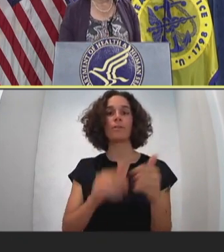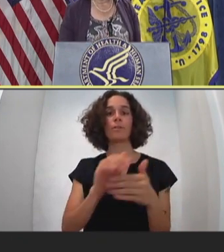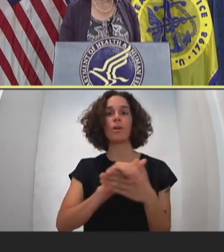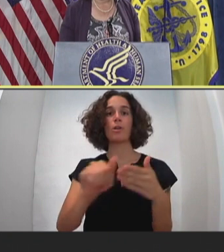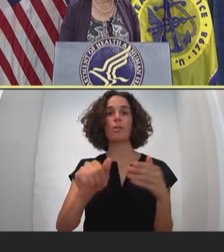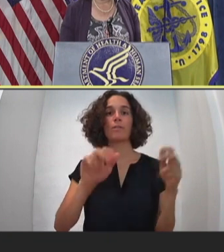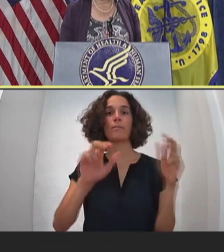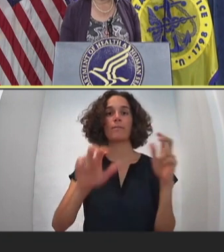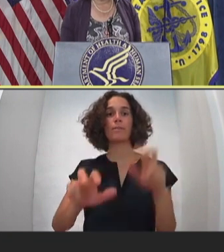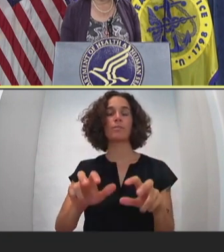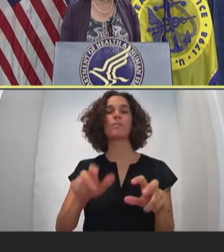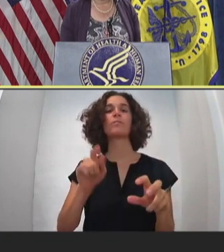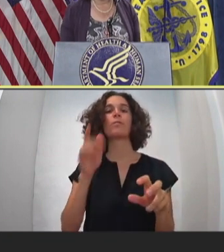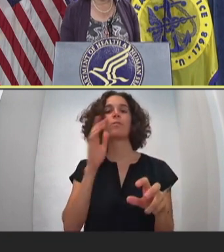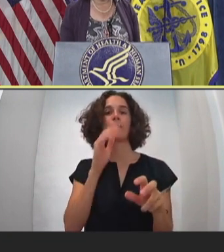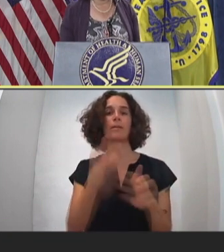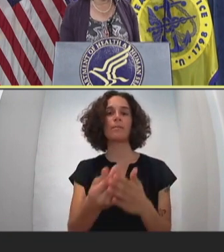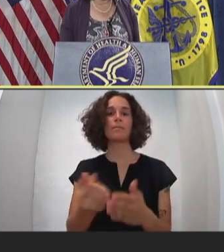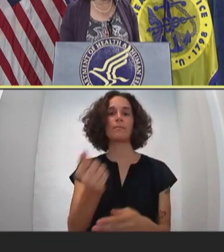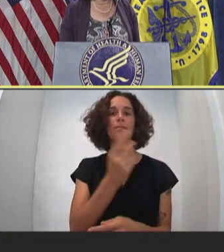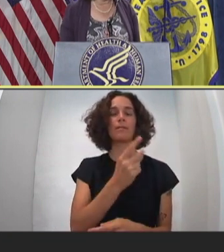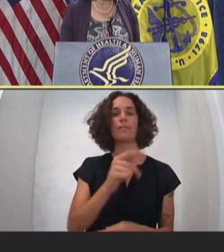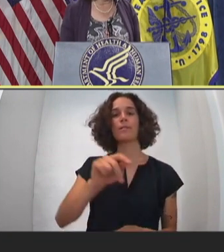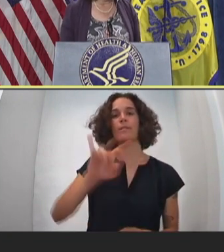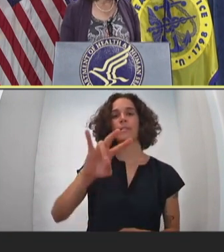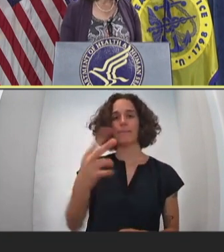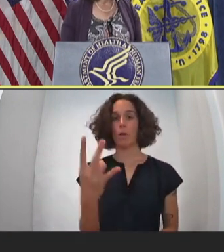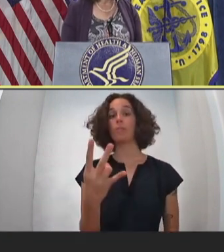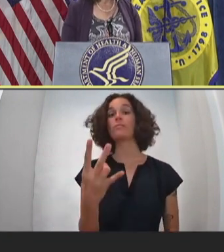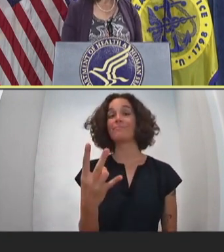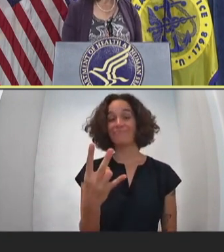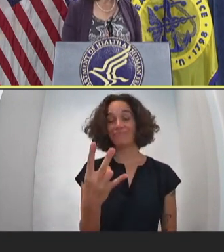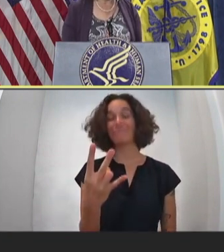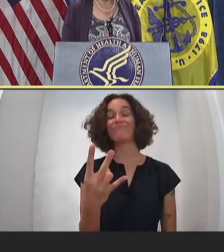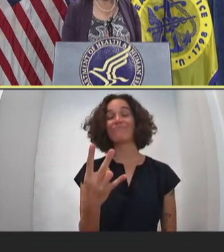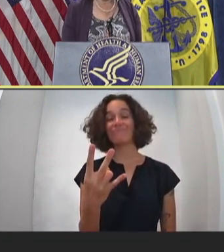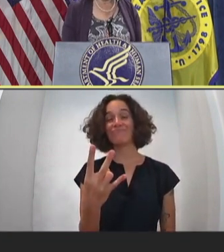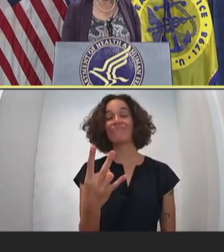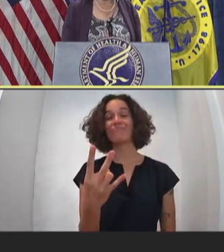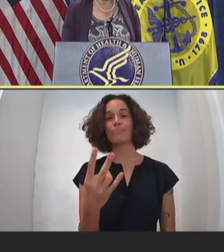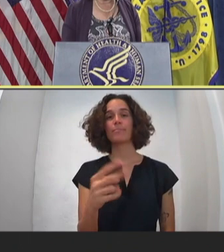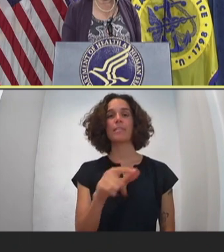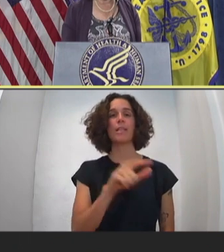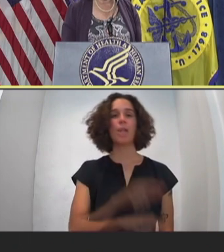there is a return on investment of $7. This is in low and middle income countries that